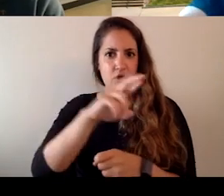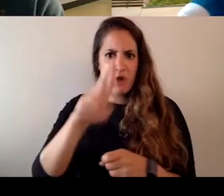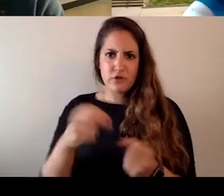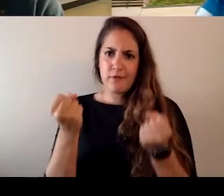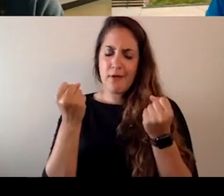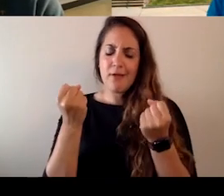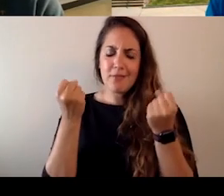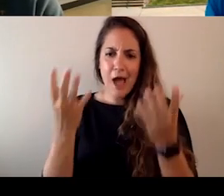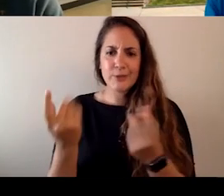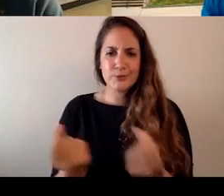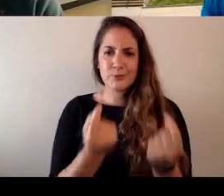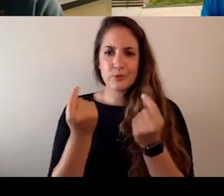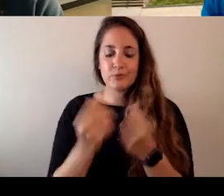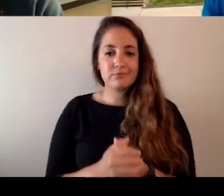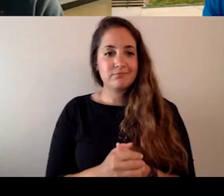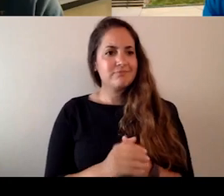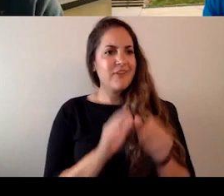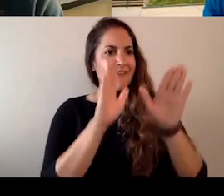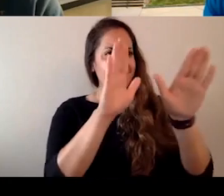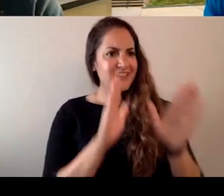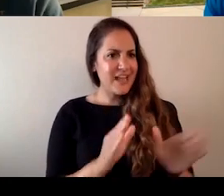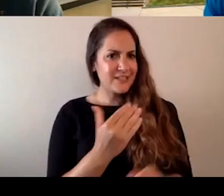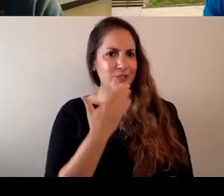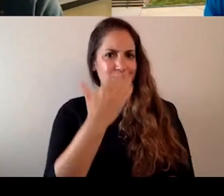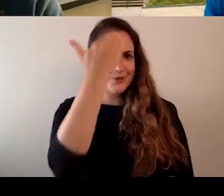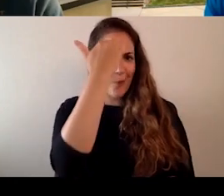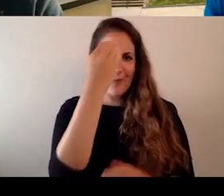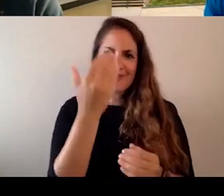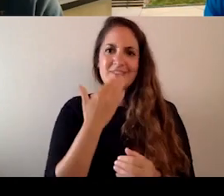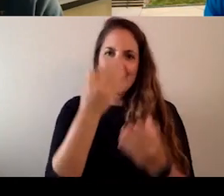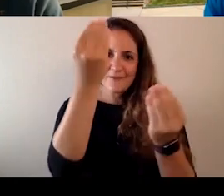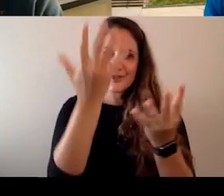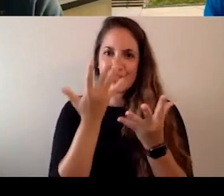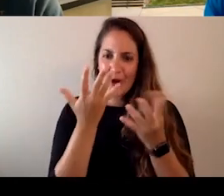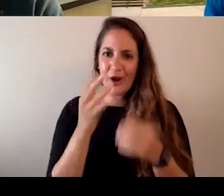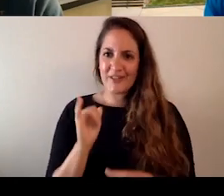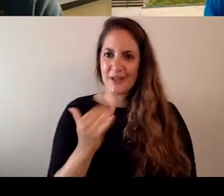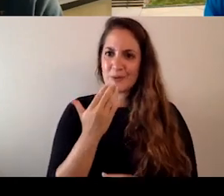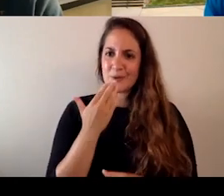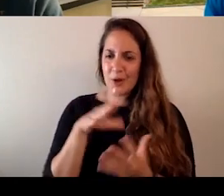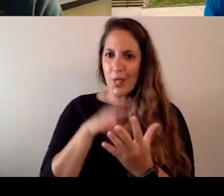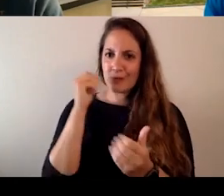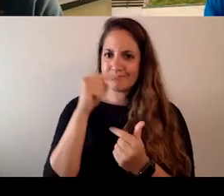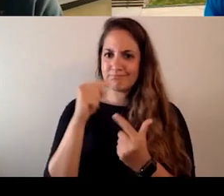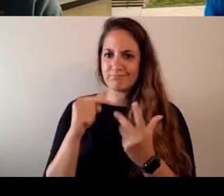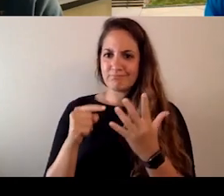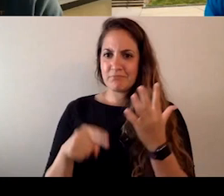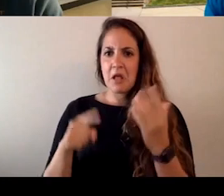Well, fantastic and good to know. Thank you for sharing. I think that was extremely insightful and gives people a very good understanding